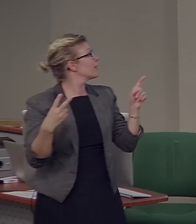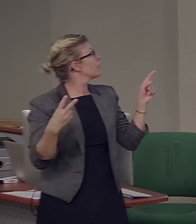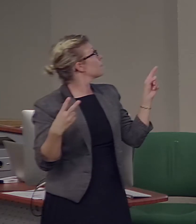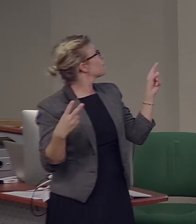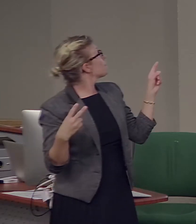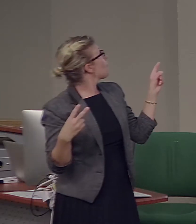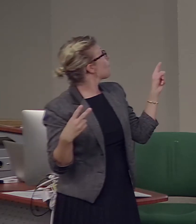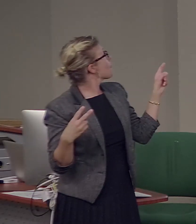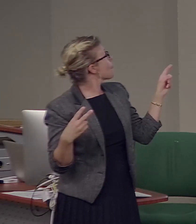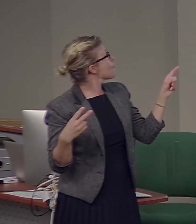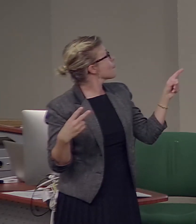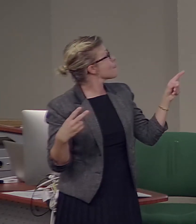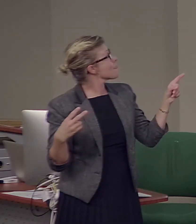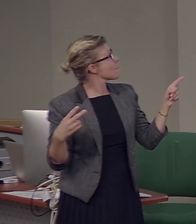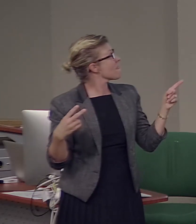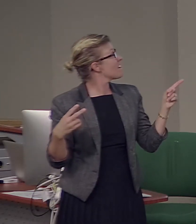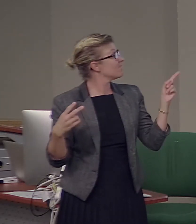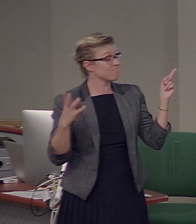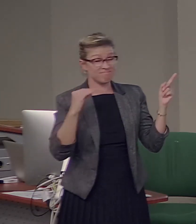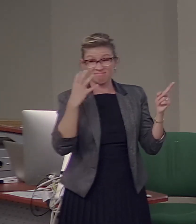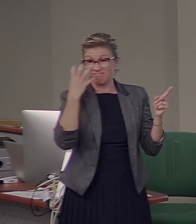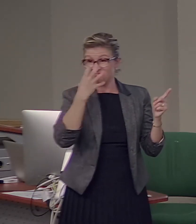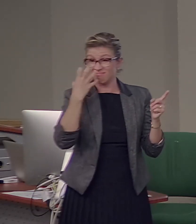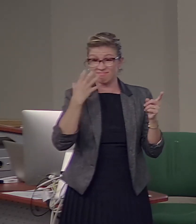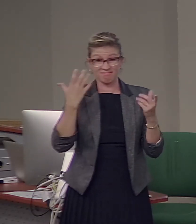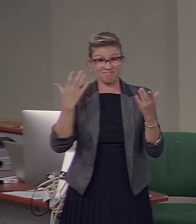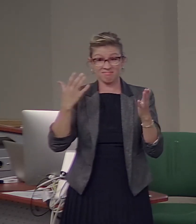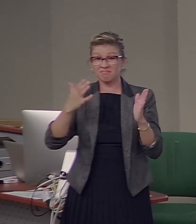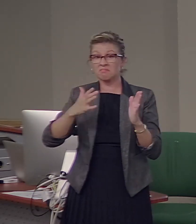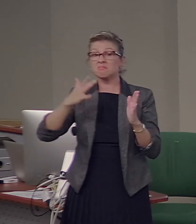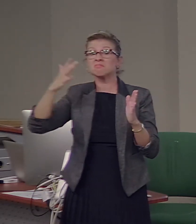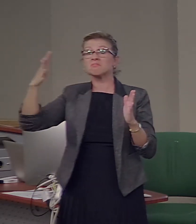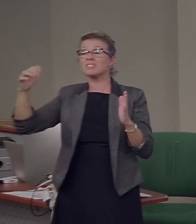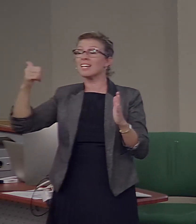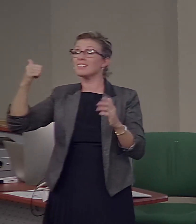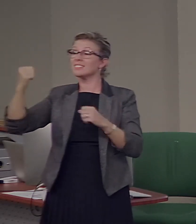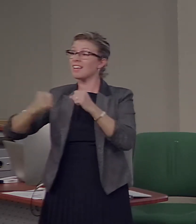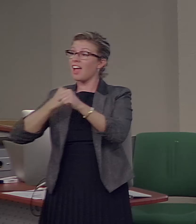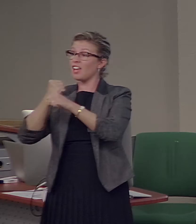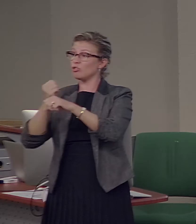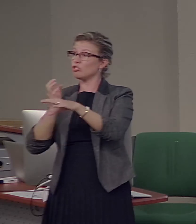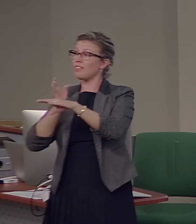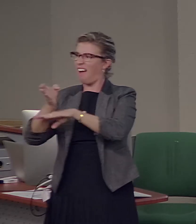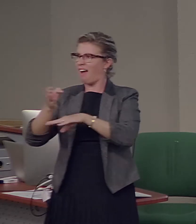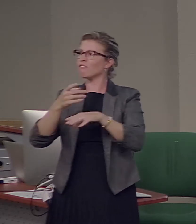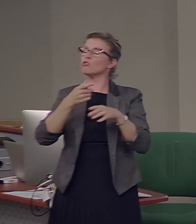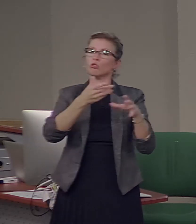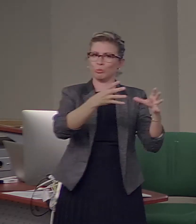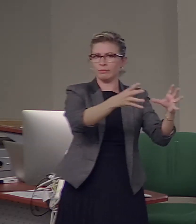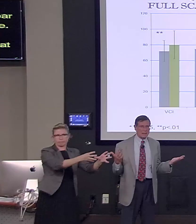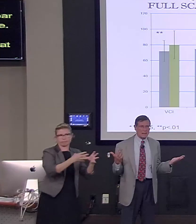And what you can see there is that remarkably ten years after randomization, and eight years after